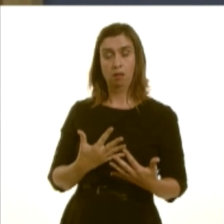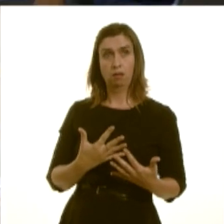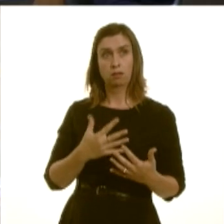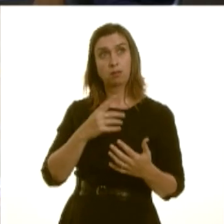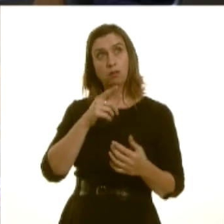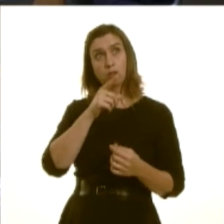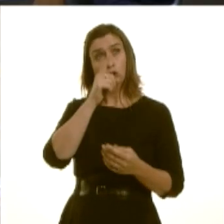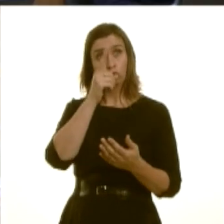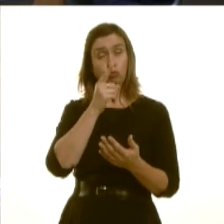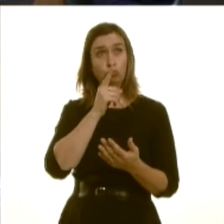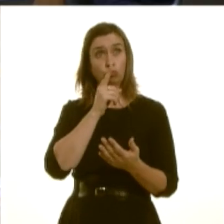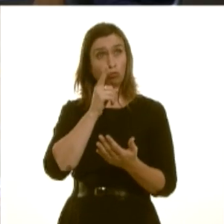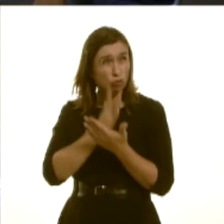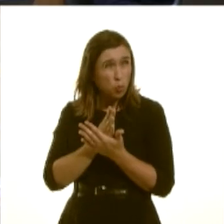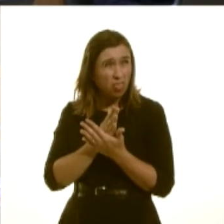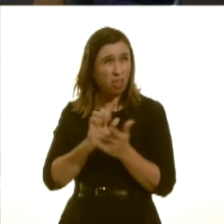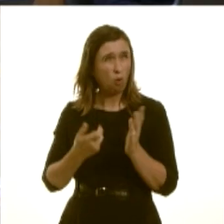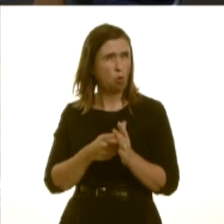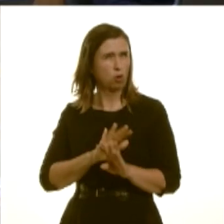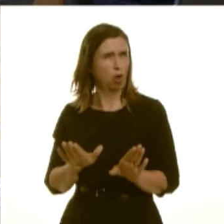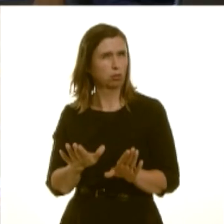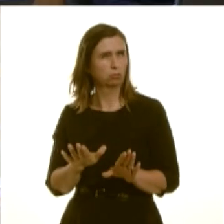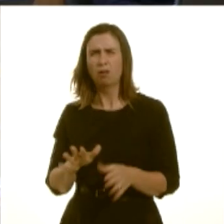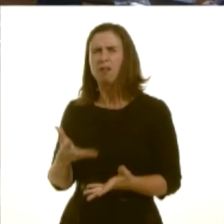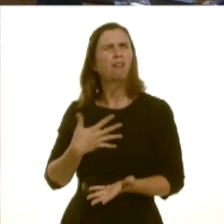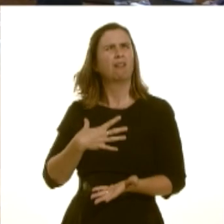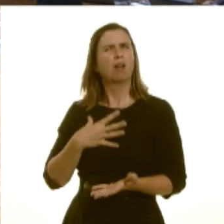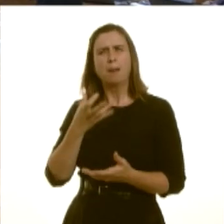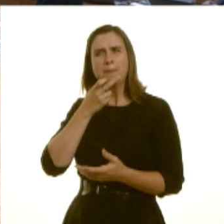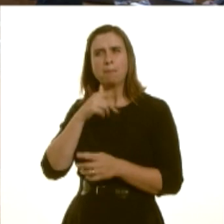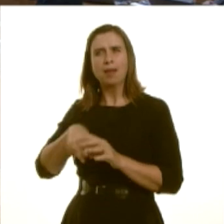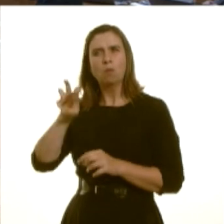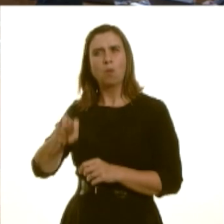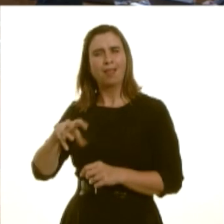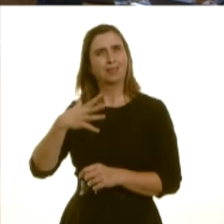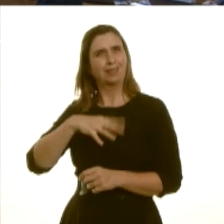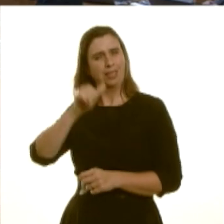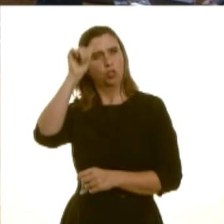truth? If so, do the people of Wales not deserve to know today what the future holds for their